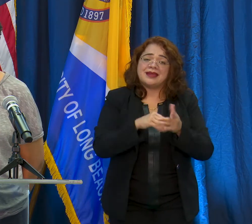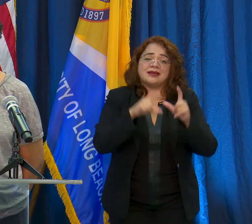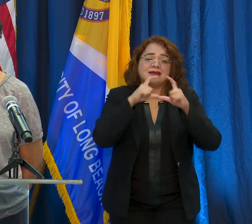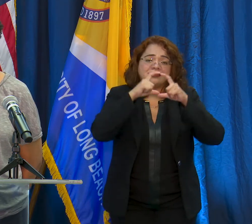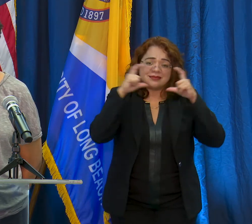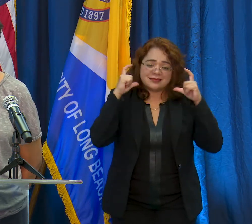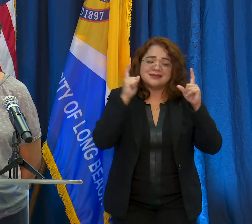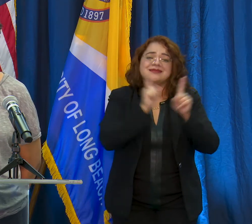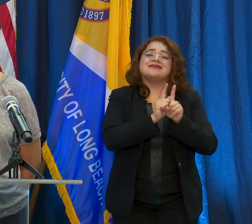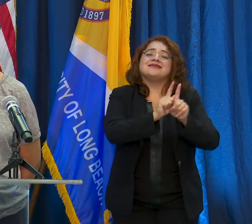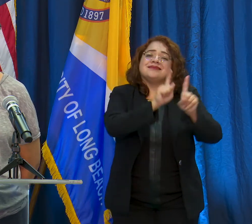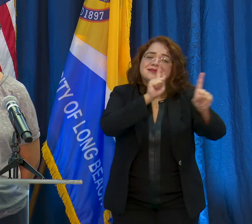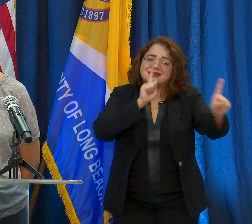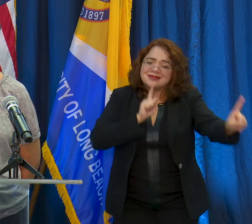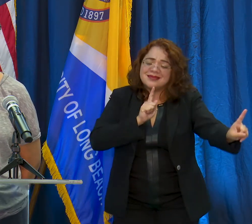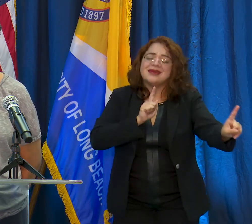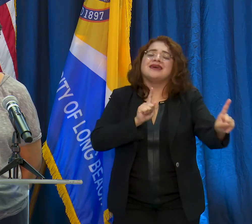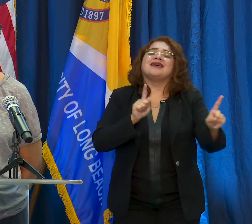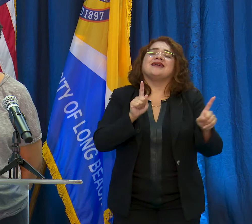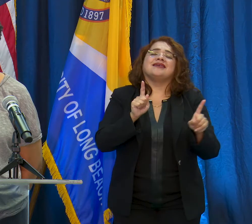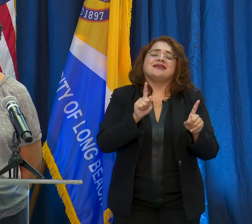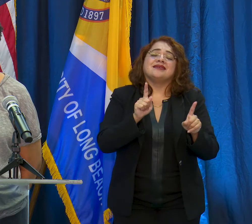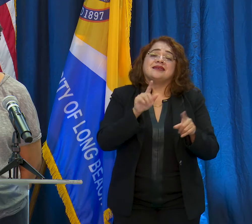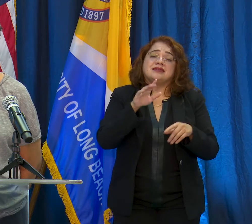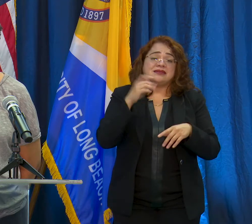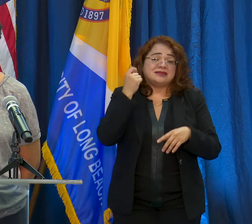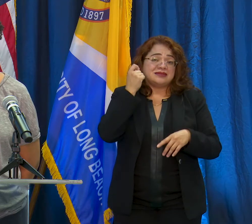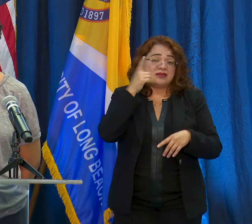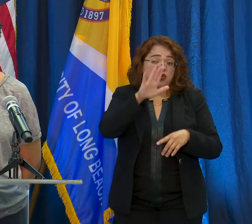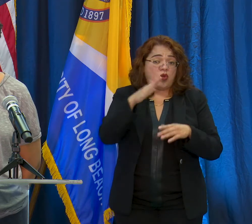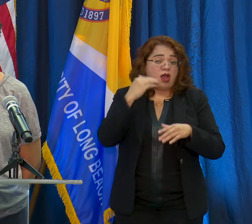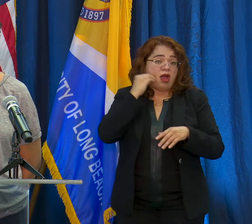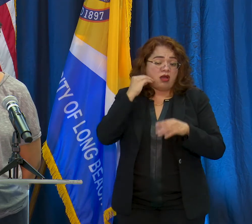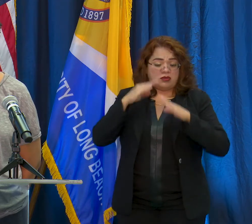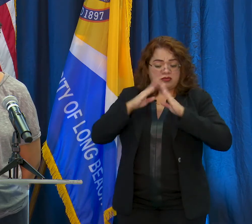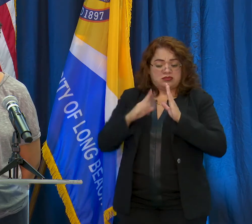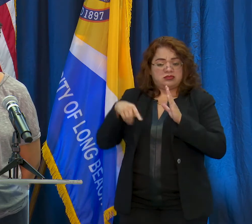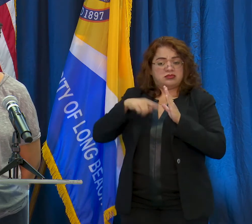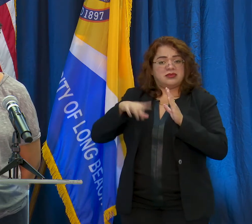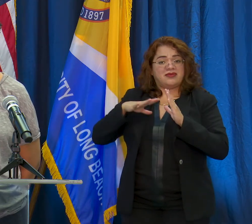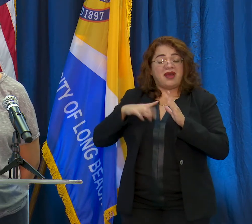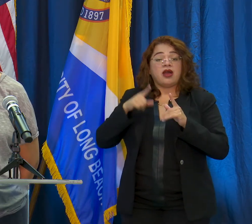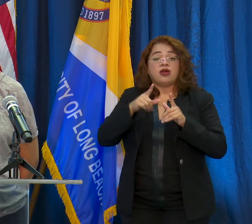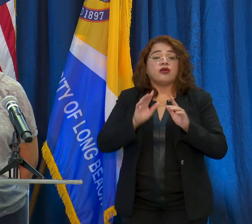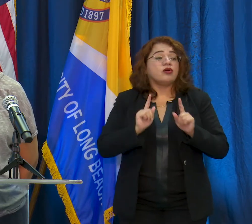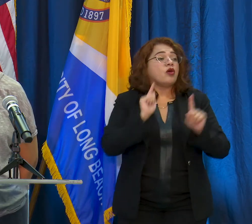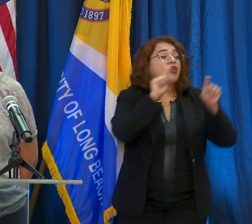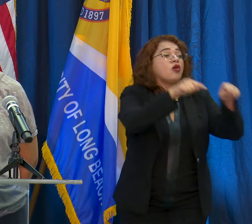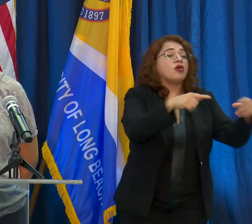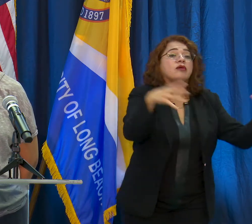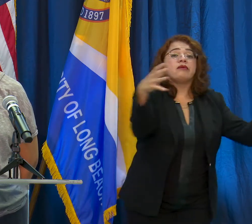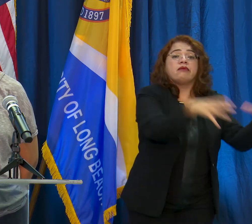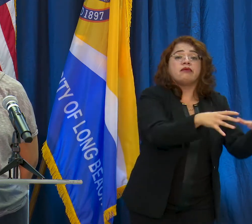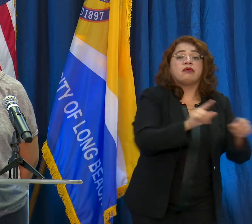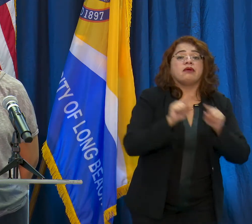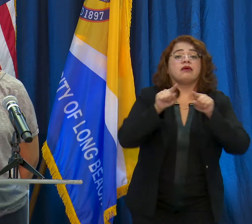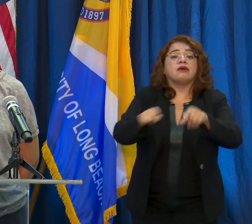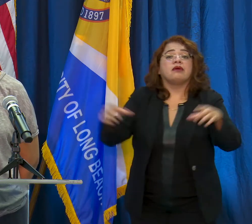distant from those not in your household, and not gathering with those that are not in your household. We're